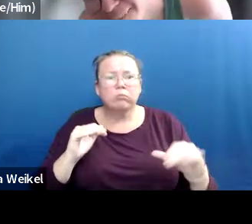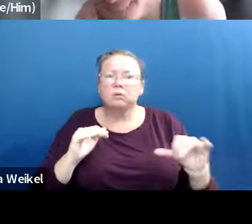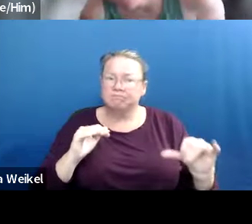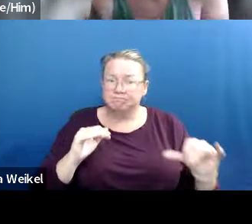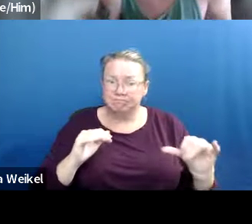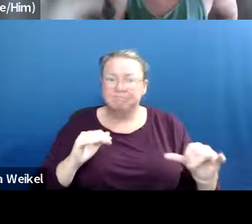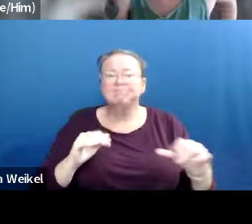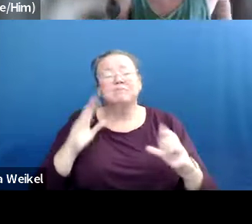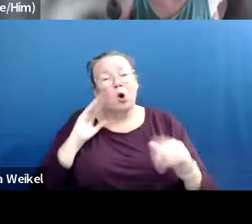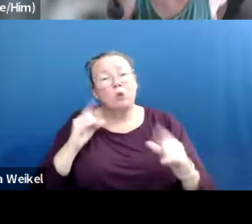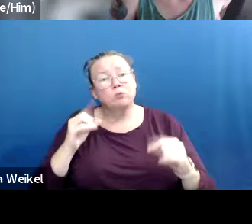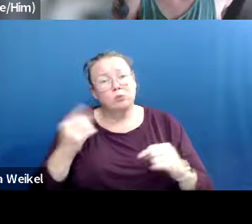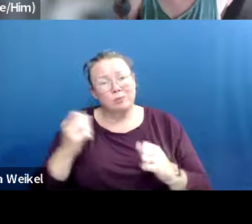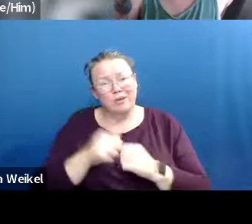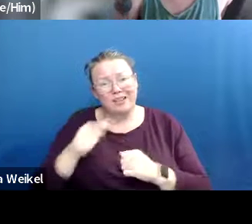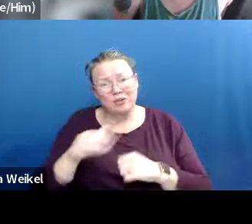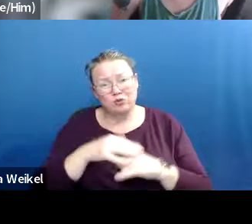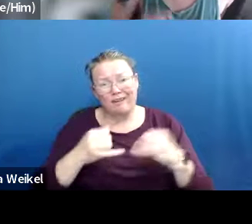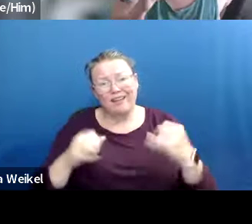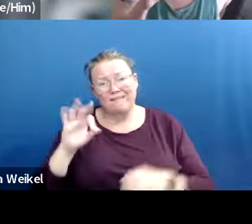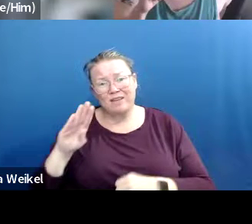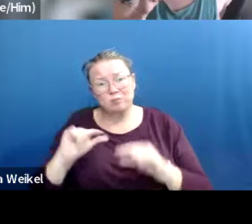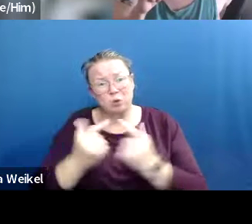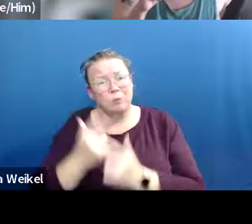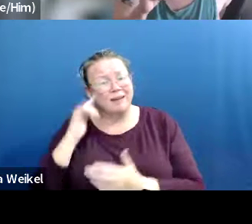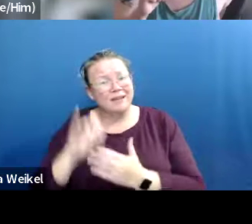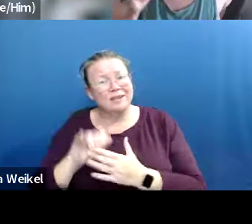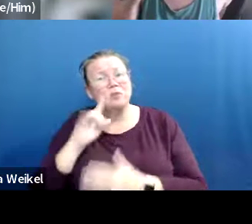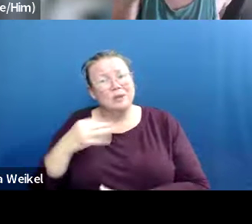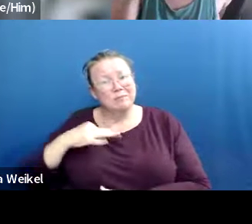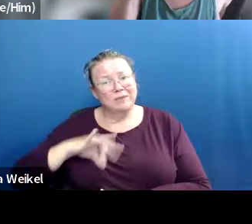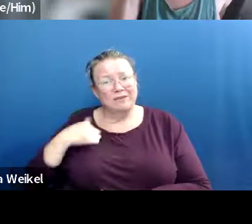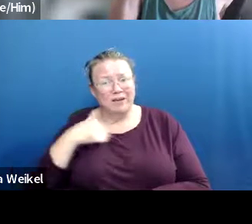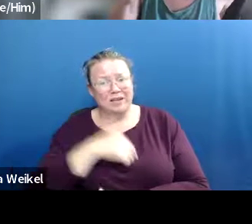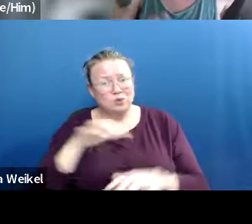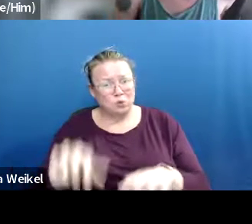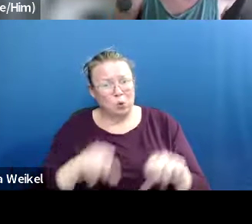Kayla Robertson: This online Facebook group. I think that would be really, really beneficial for us to host something like that. So